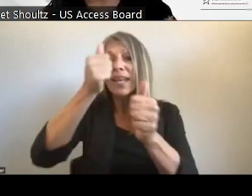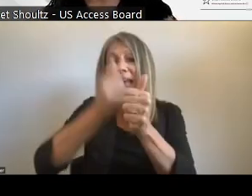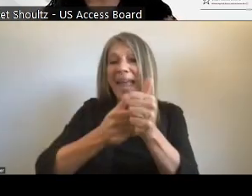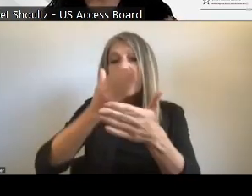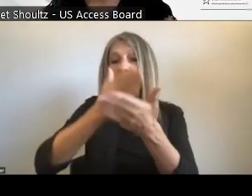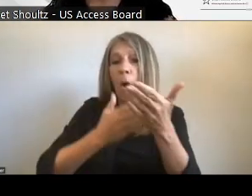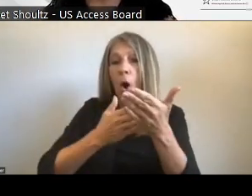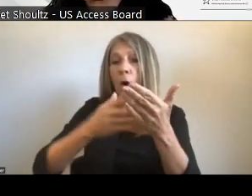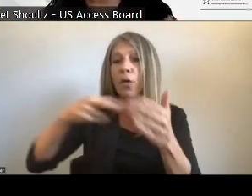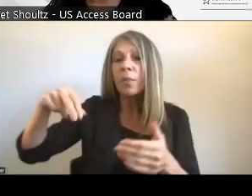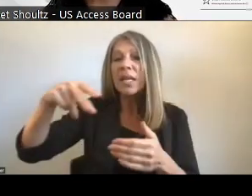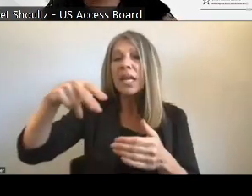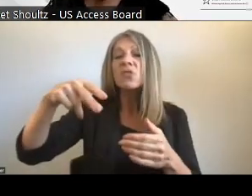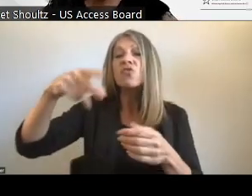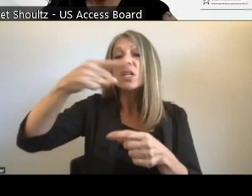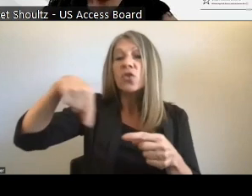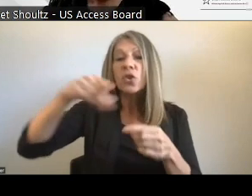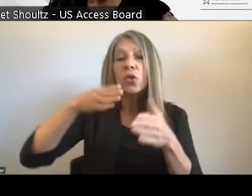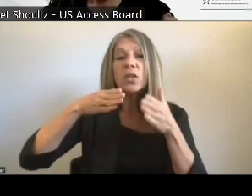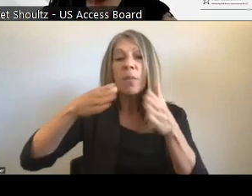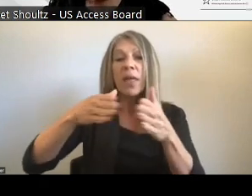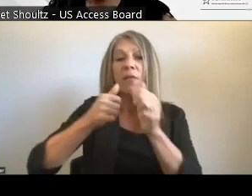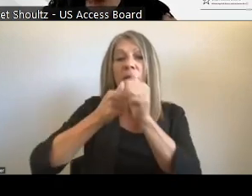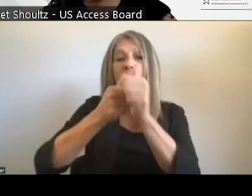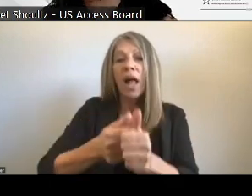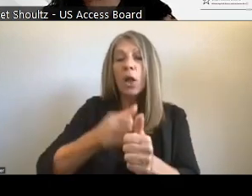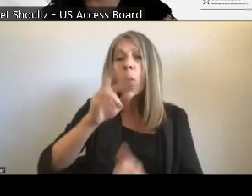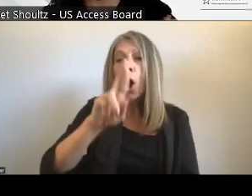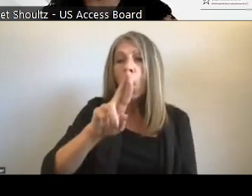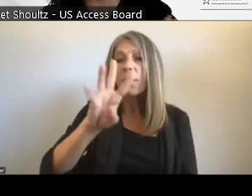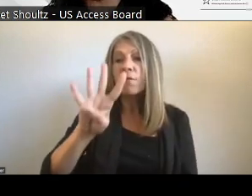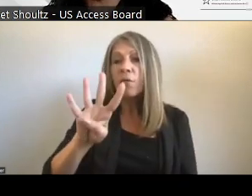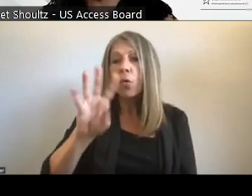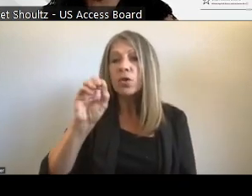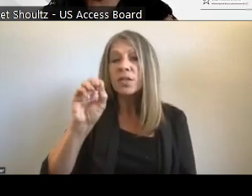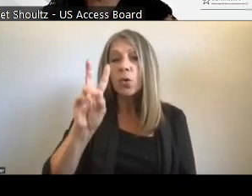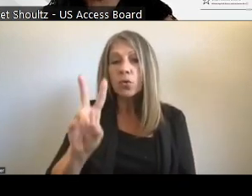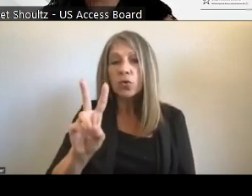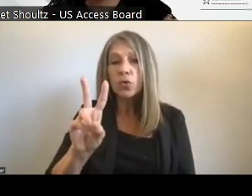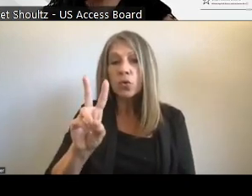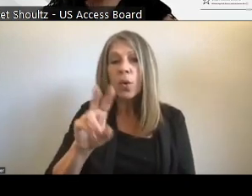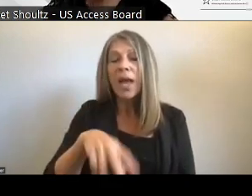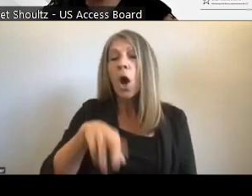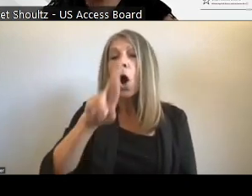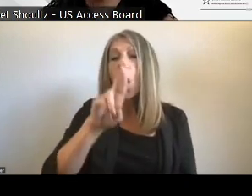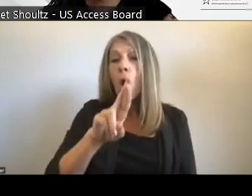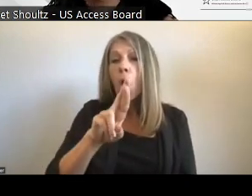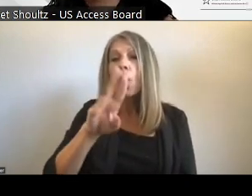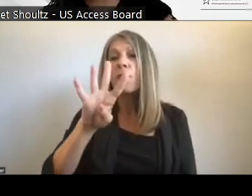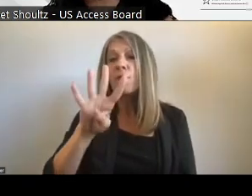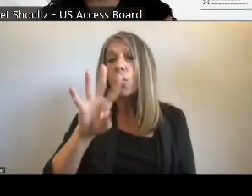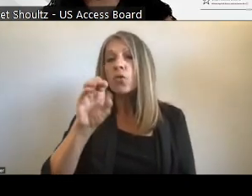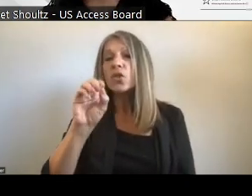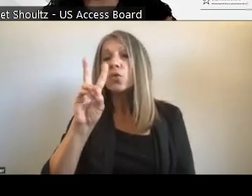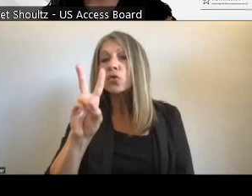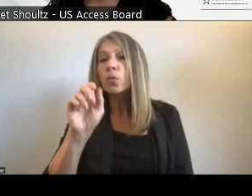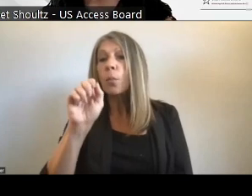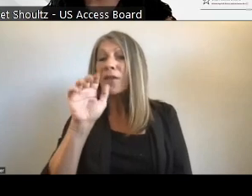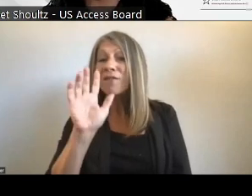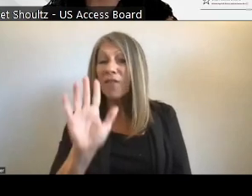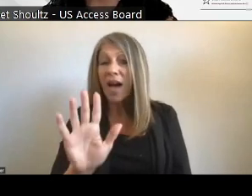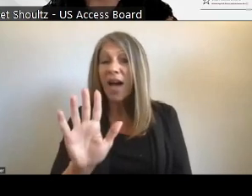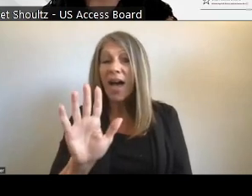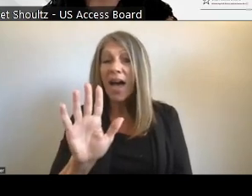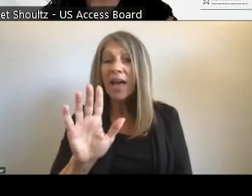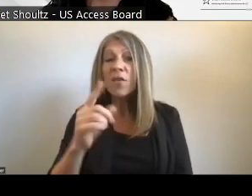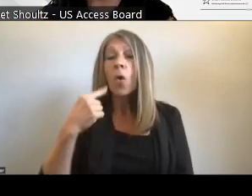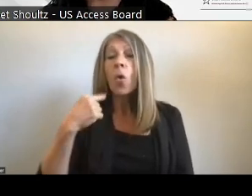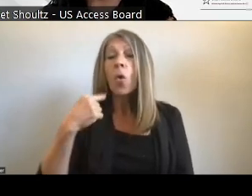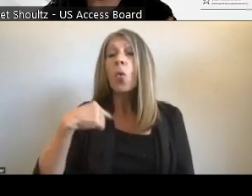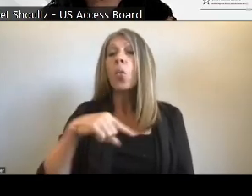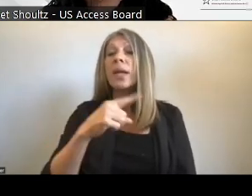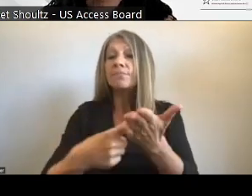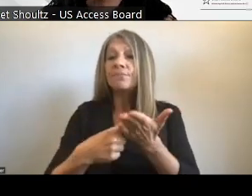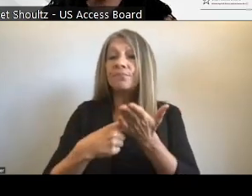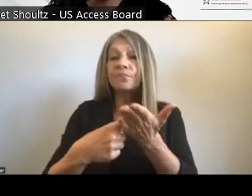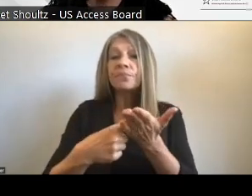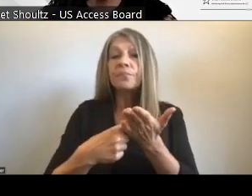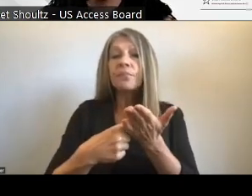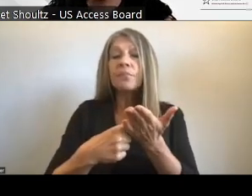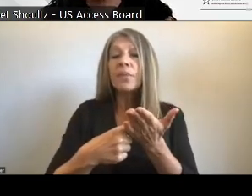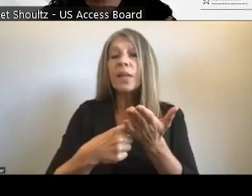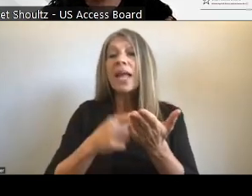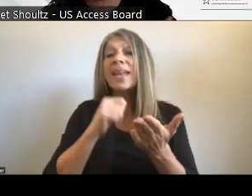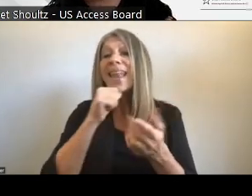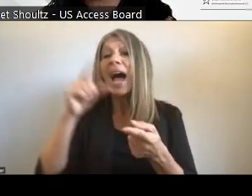pedestrian circulation path comply with R402. And at R402.5, we address the not reducing the